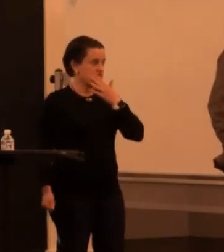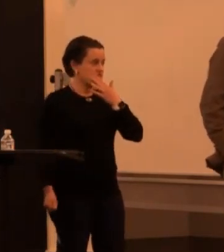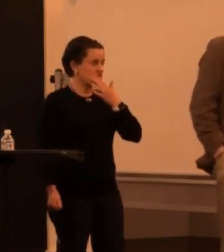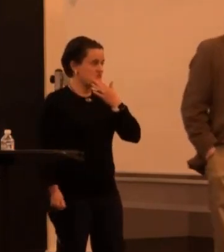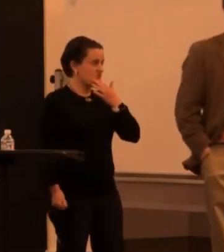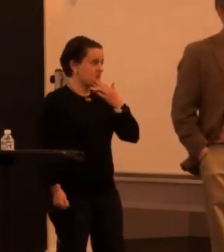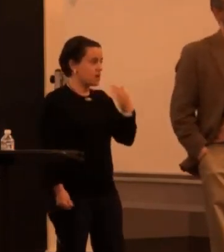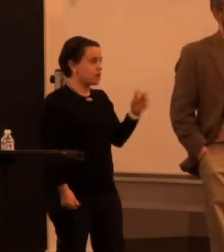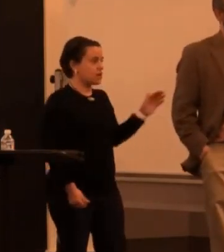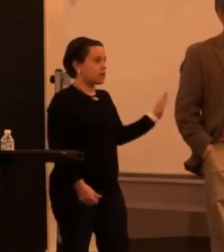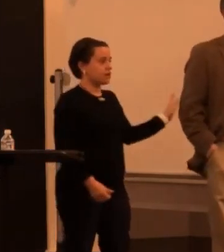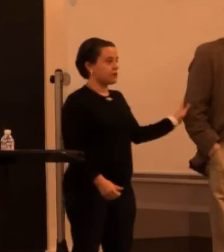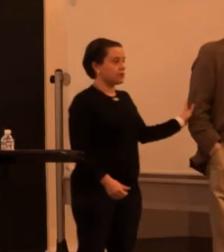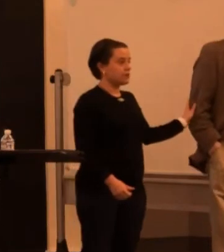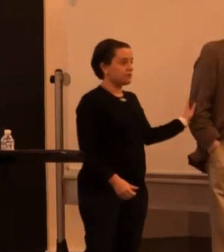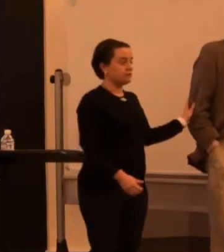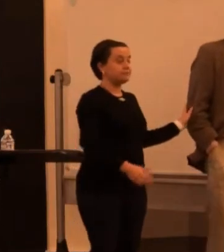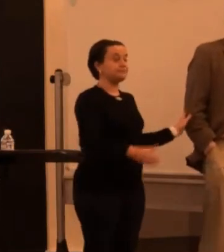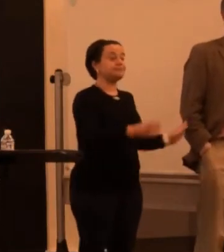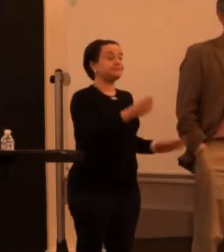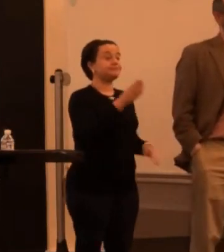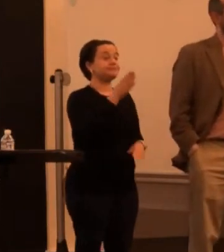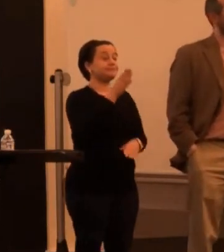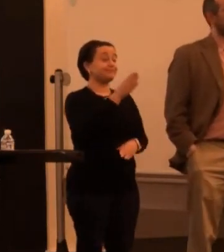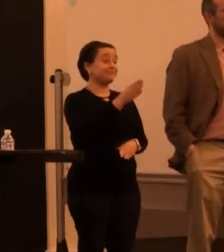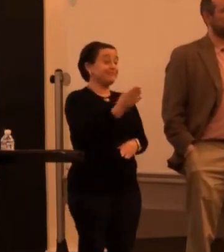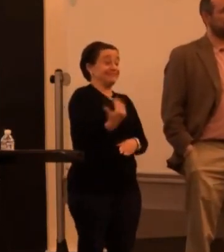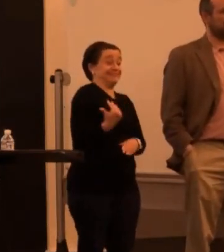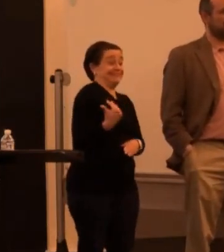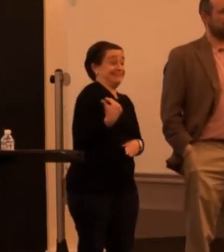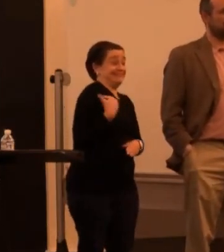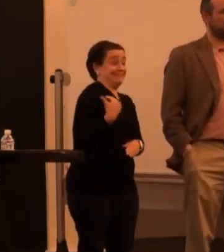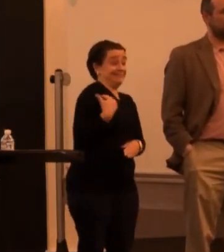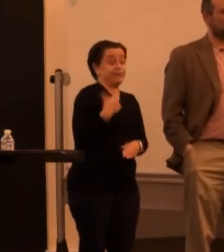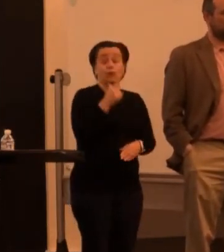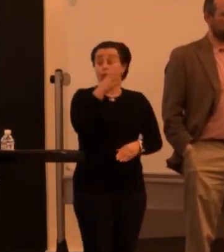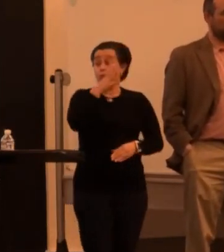So, I think this would be a question for Resna who was here previously as the trademark lawyer.